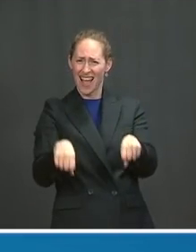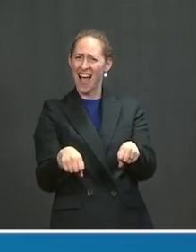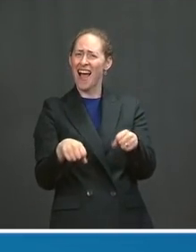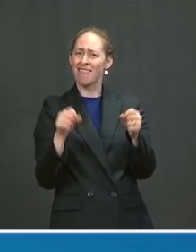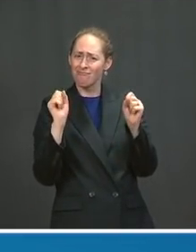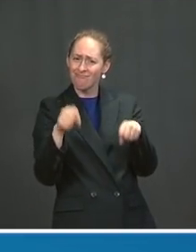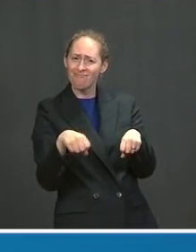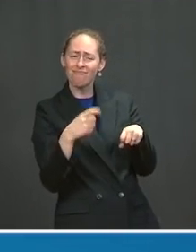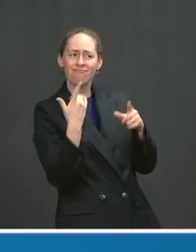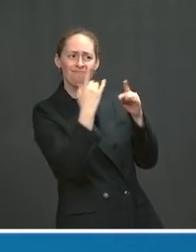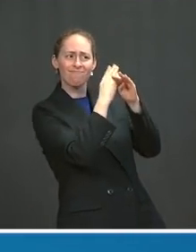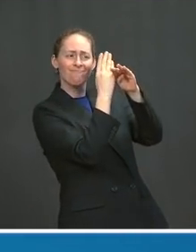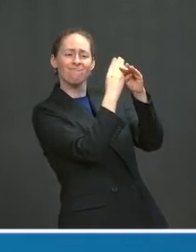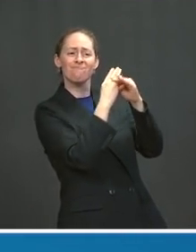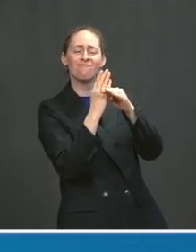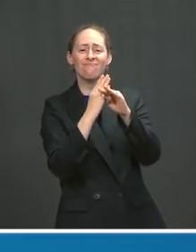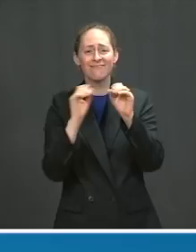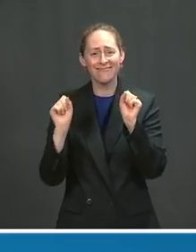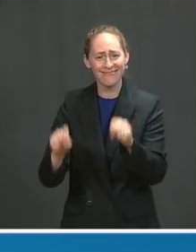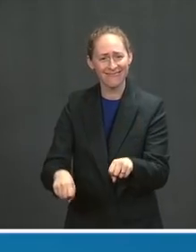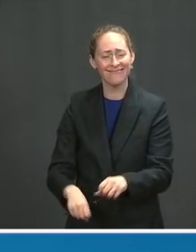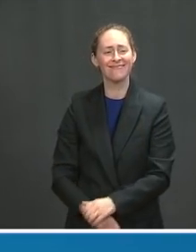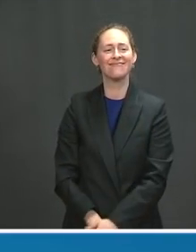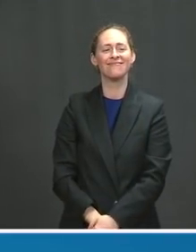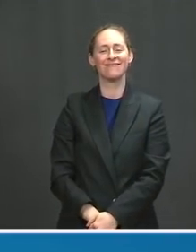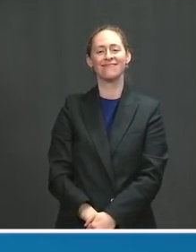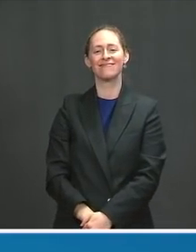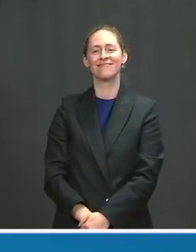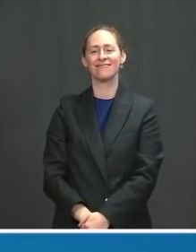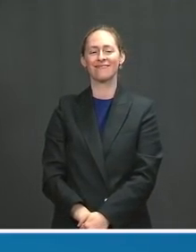And just ask any Marine today,